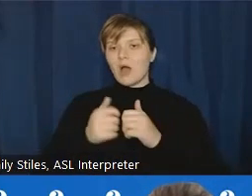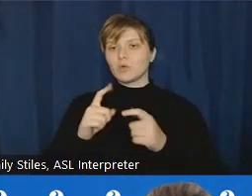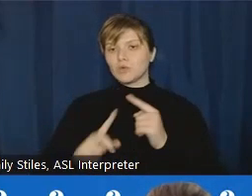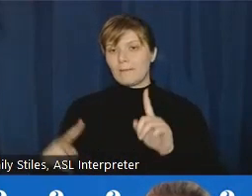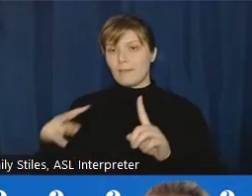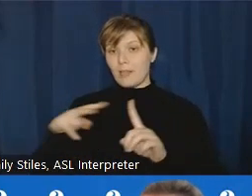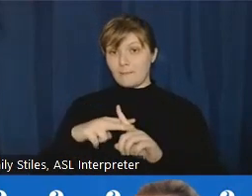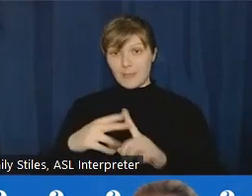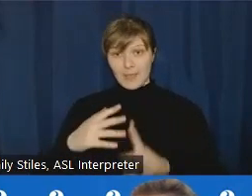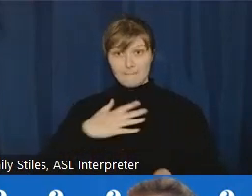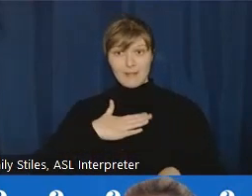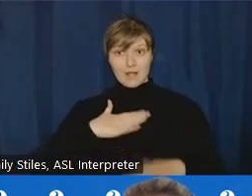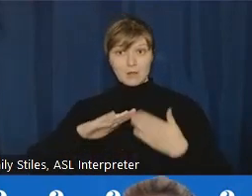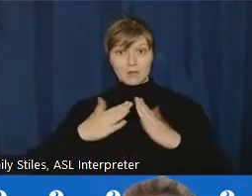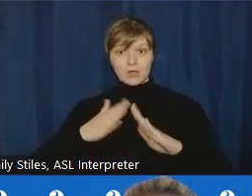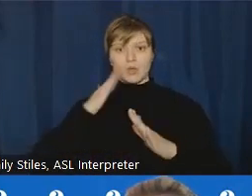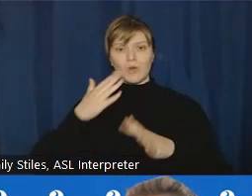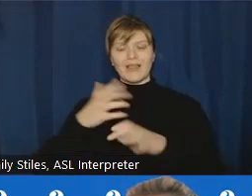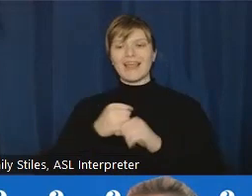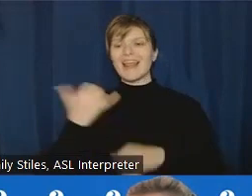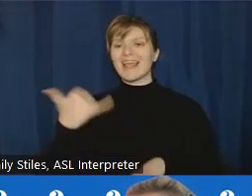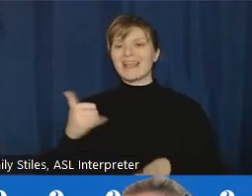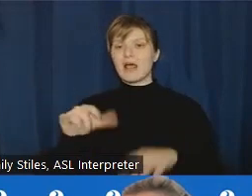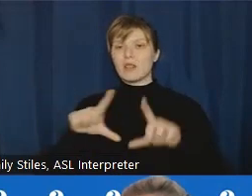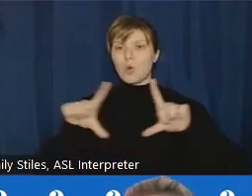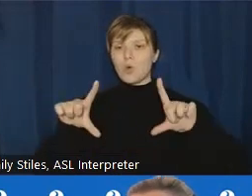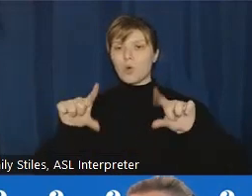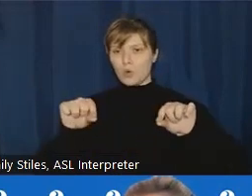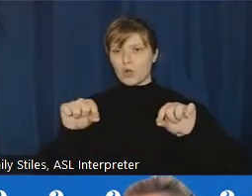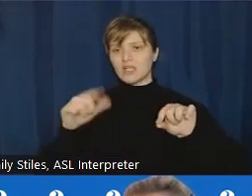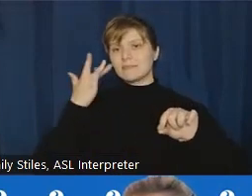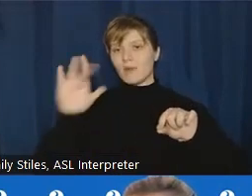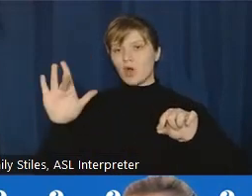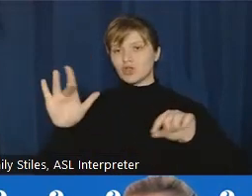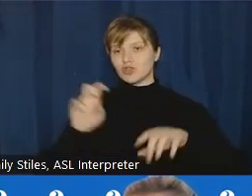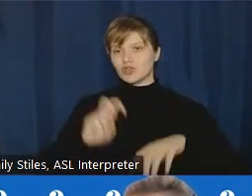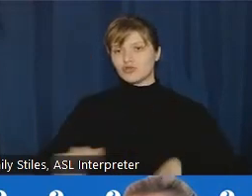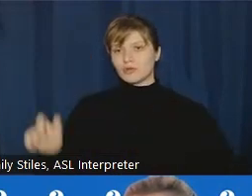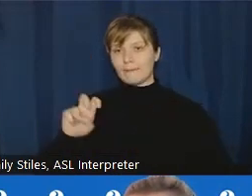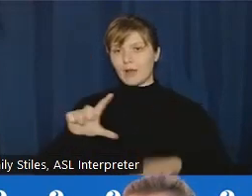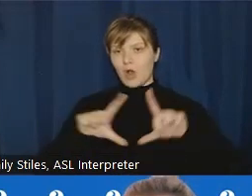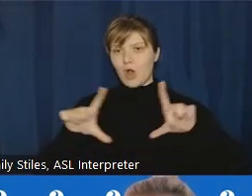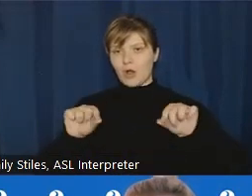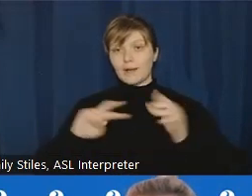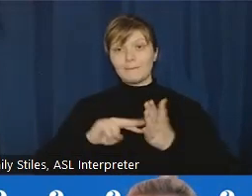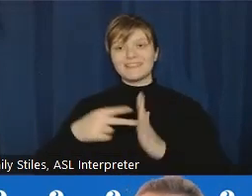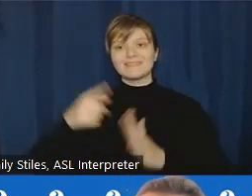you get a yellow SmarTrip card which charges you only half the cost. With that I will pass